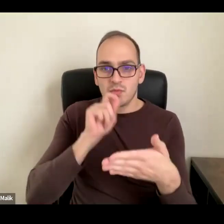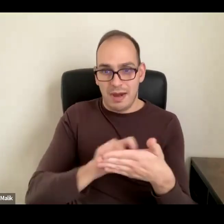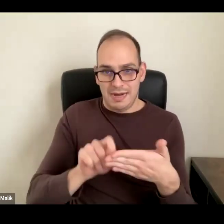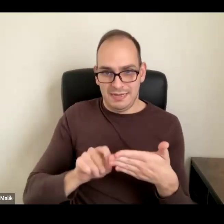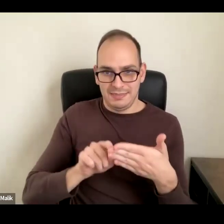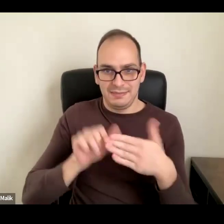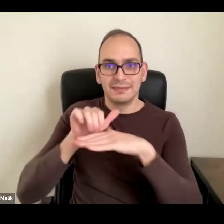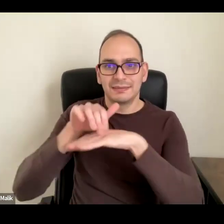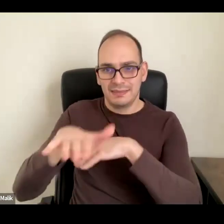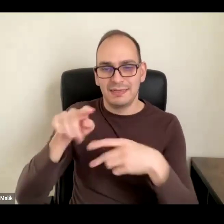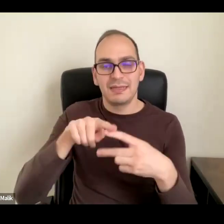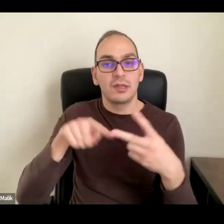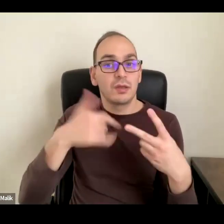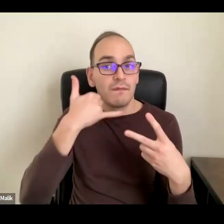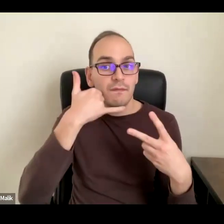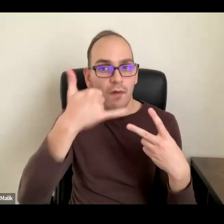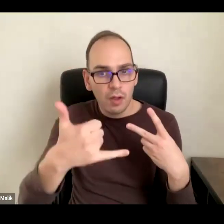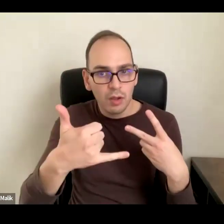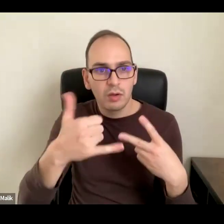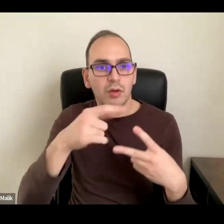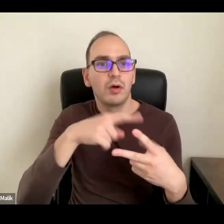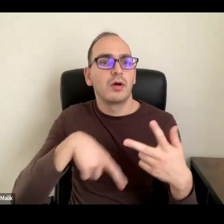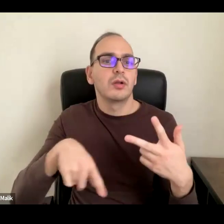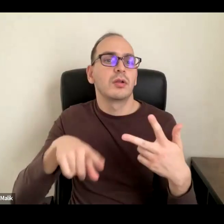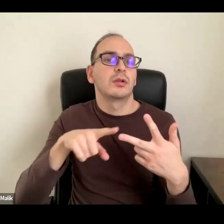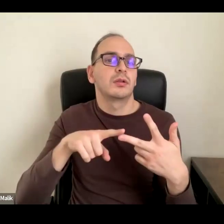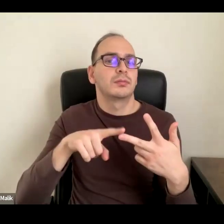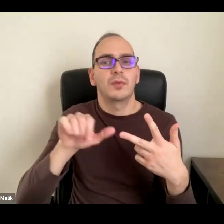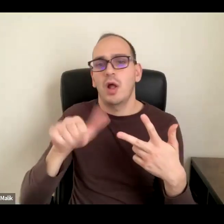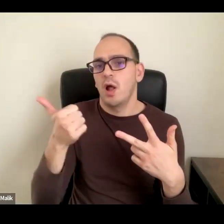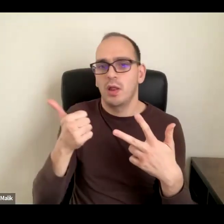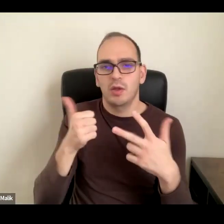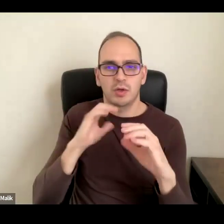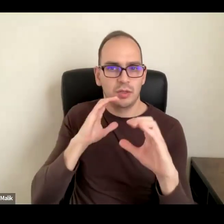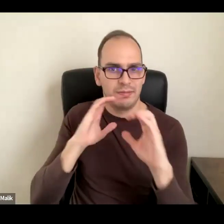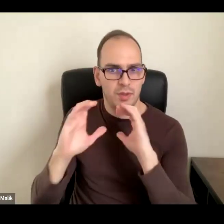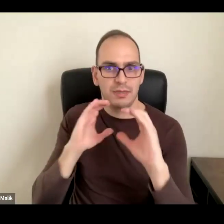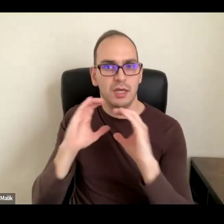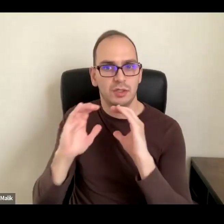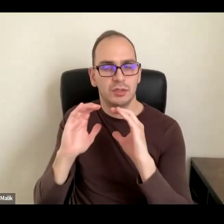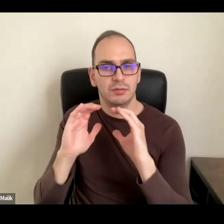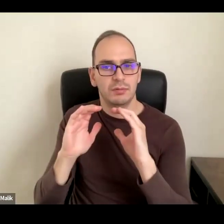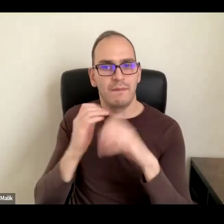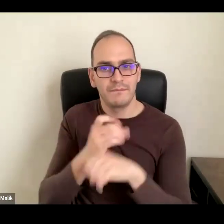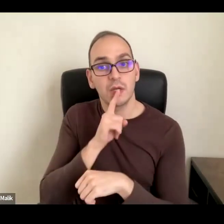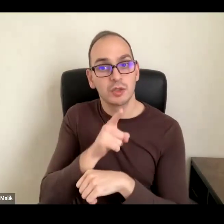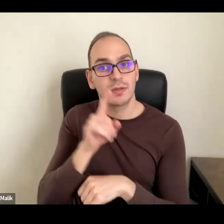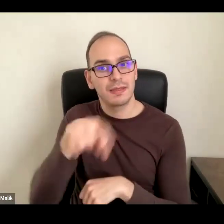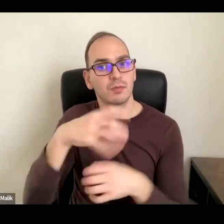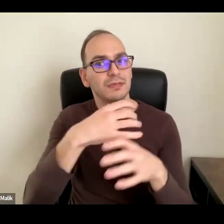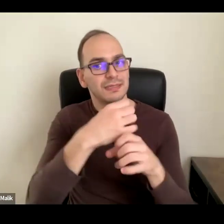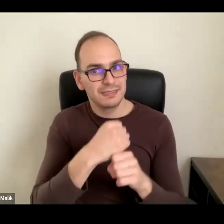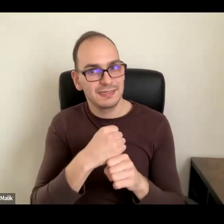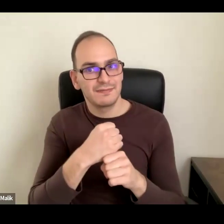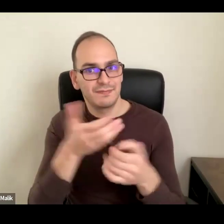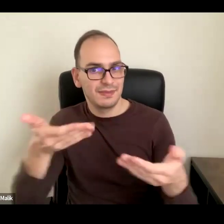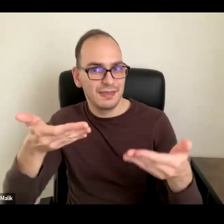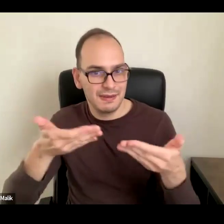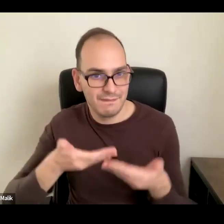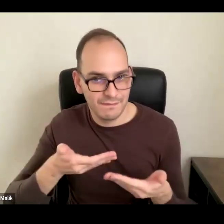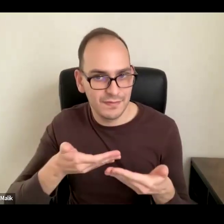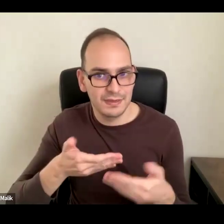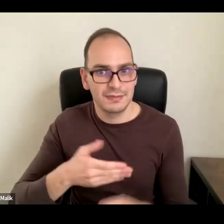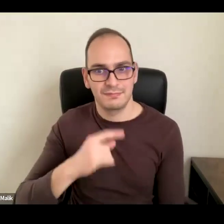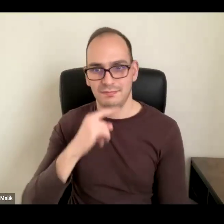followed up by phone calls um or other ways of making sure that the message has been received.